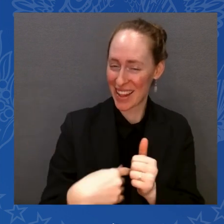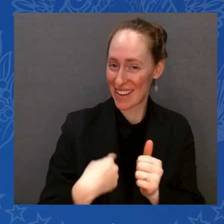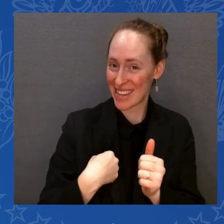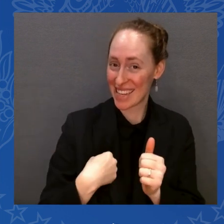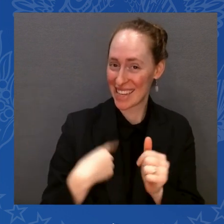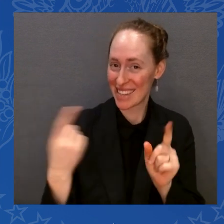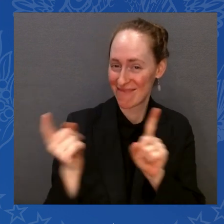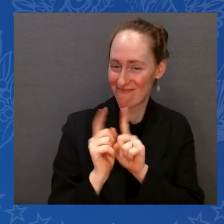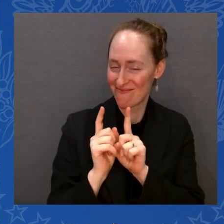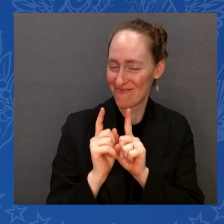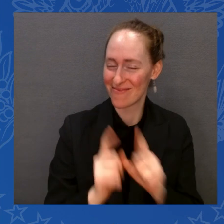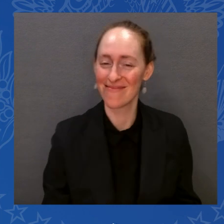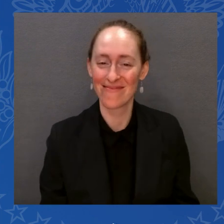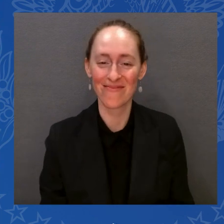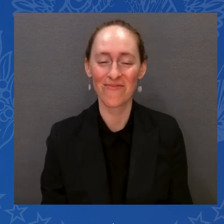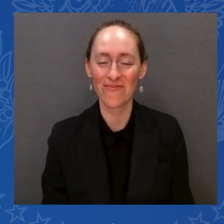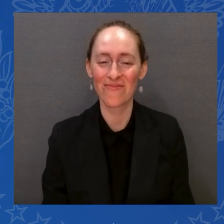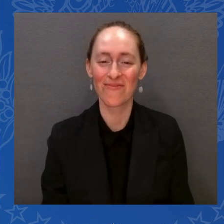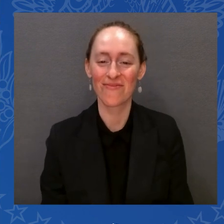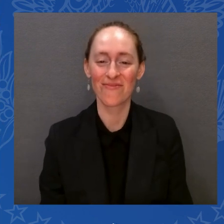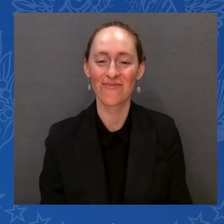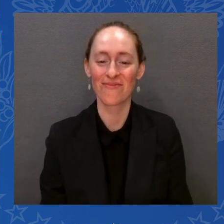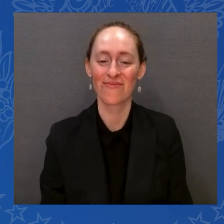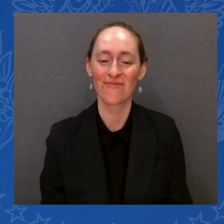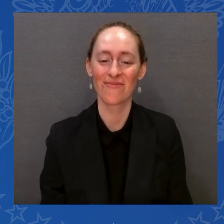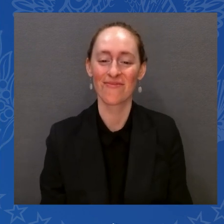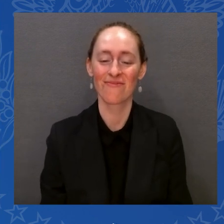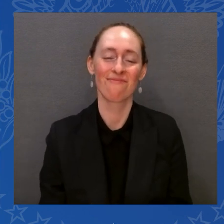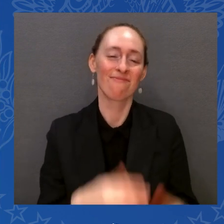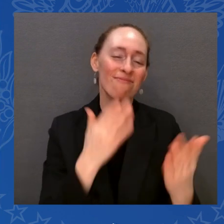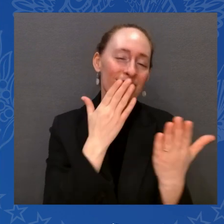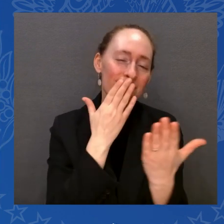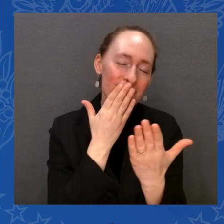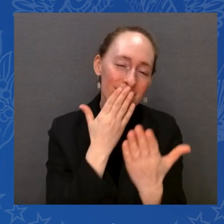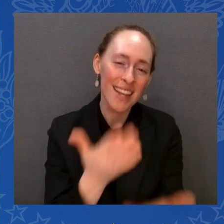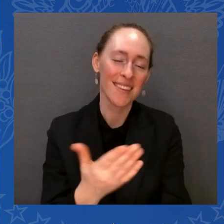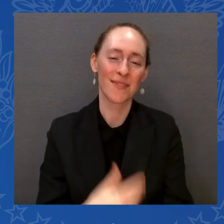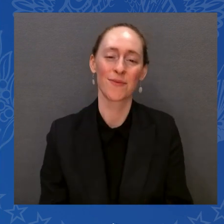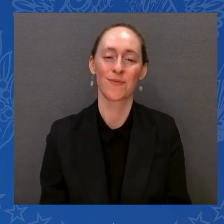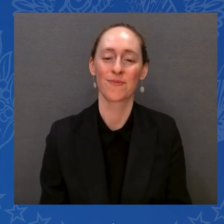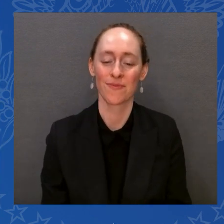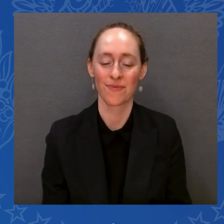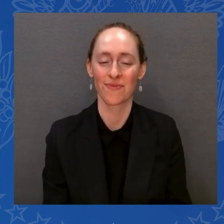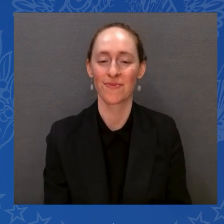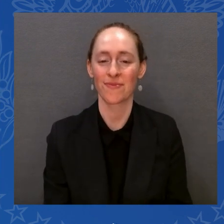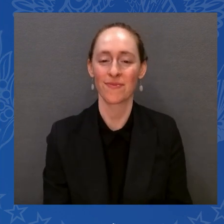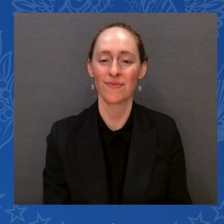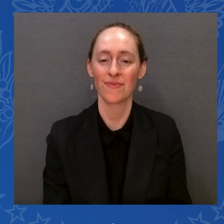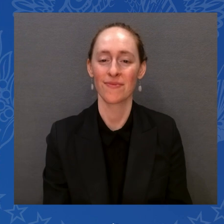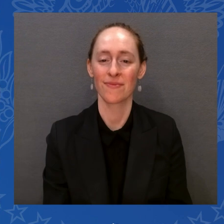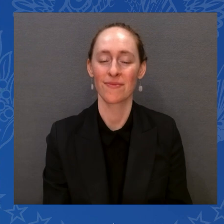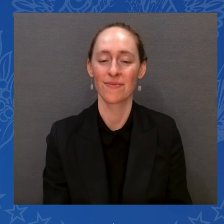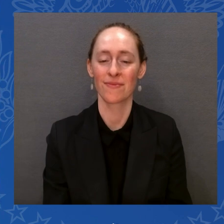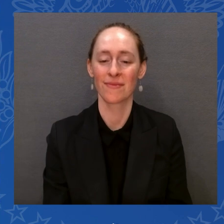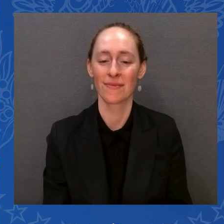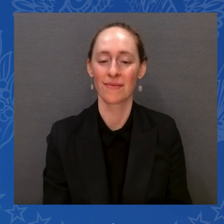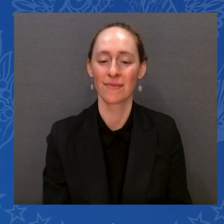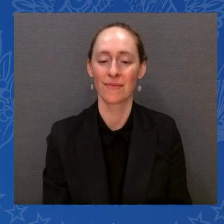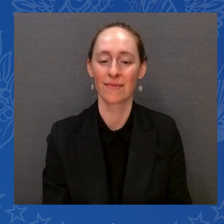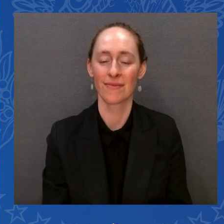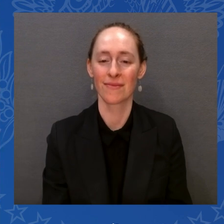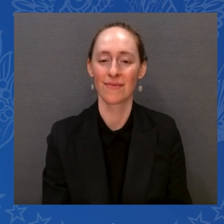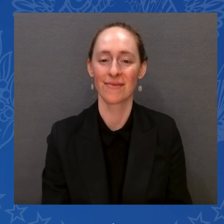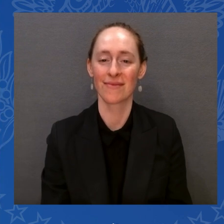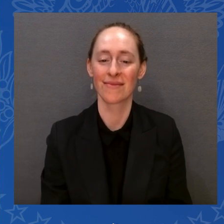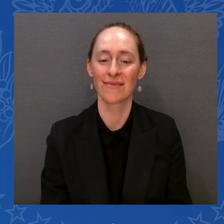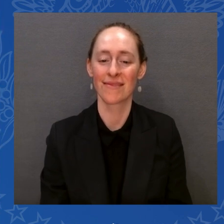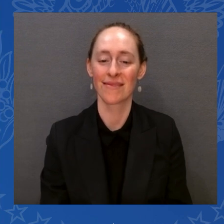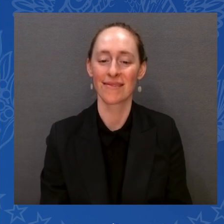You know -- got it over here.